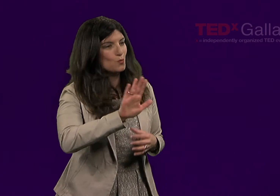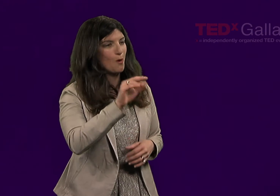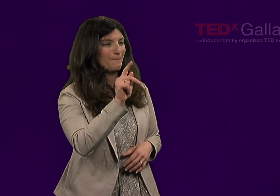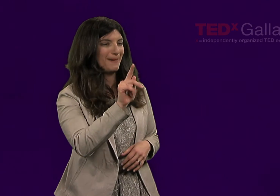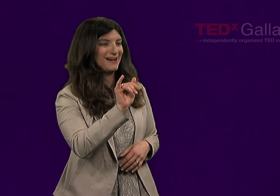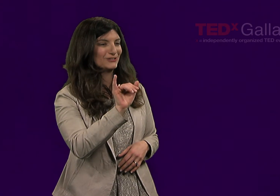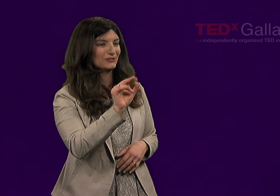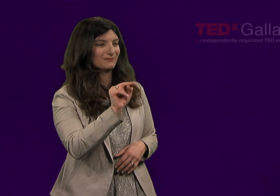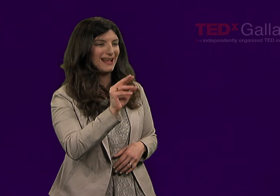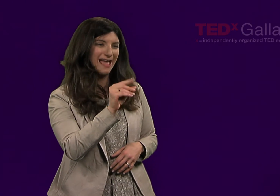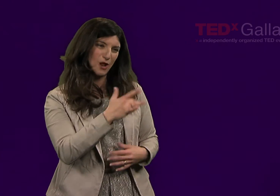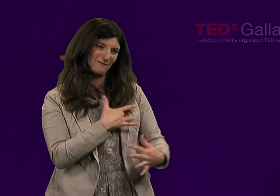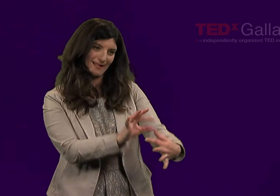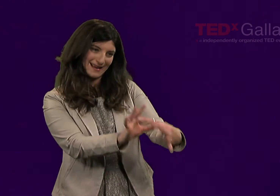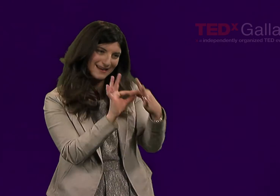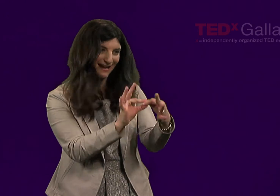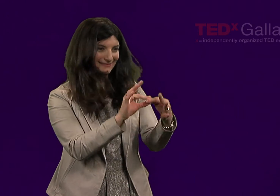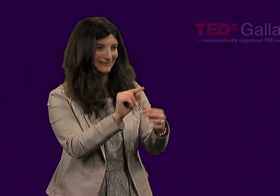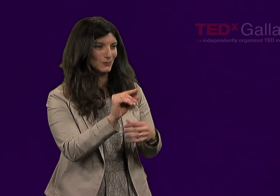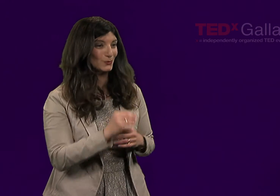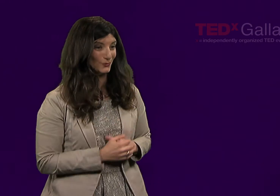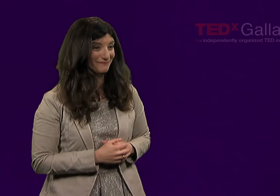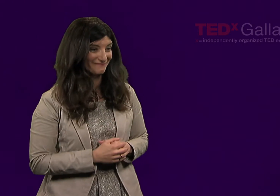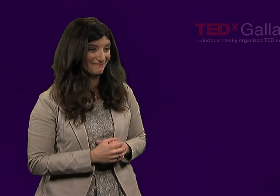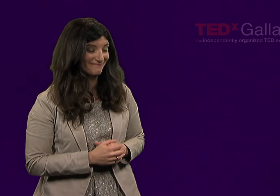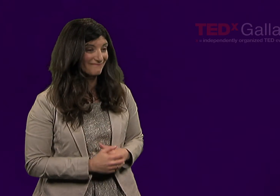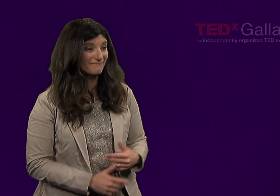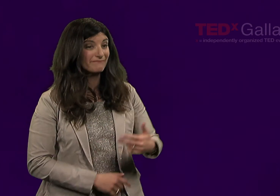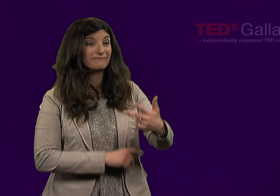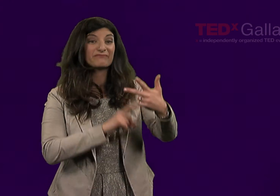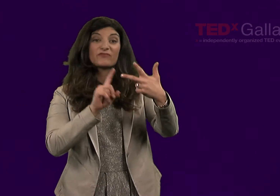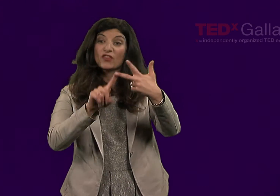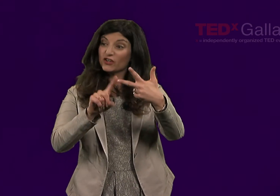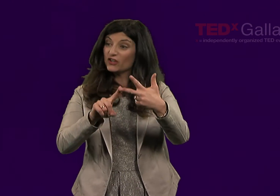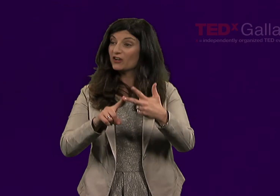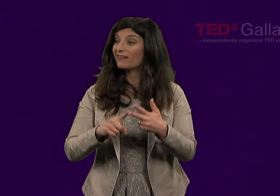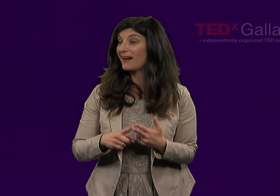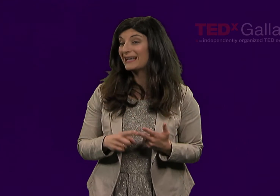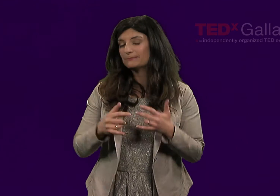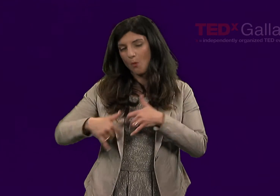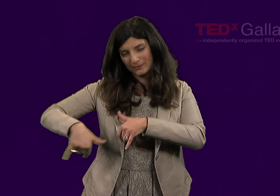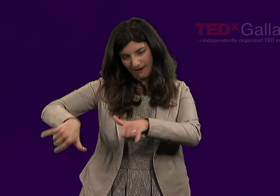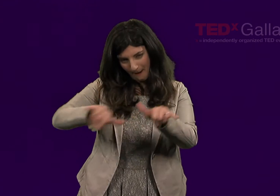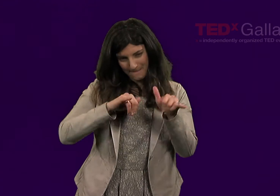that really ties into your passion, that incentivizes you to give, and give to that organization charitably.